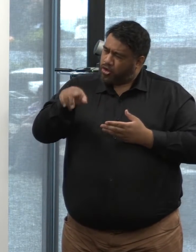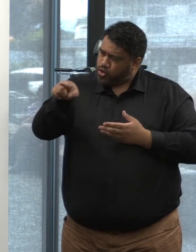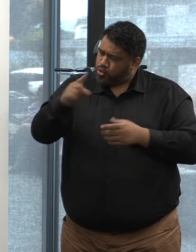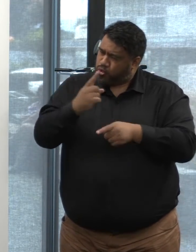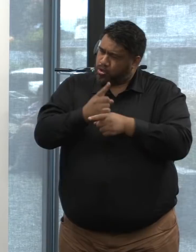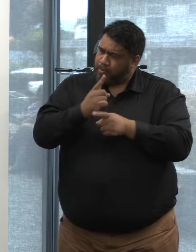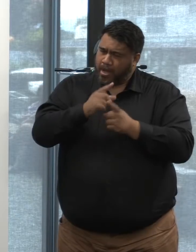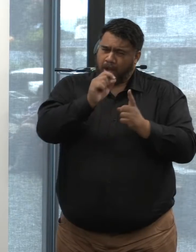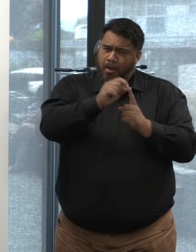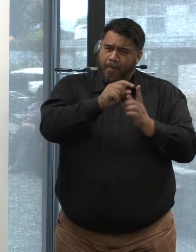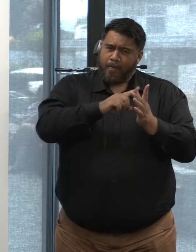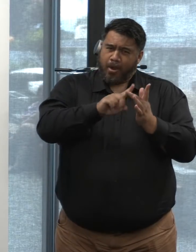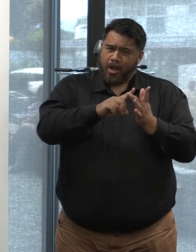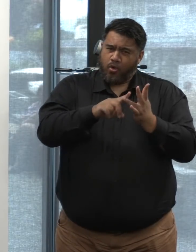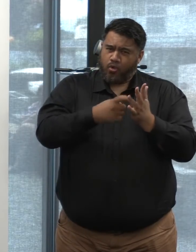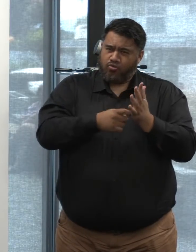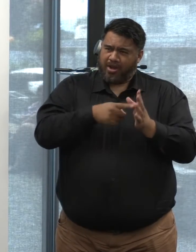initiative for Omicron, back to its creator, said we need to do